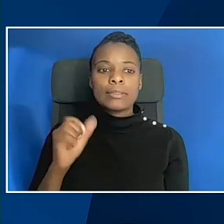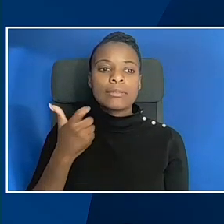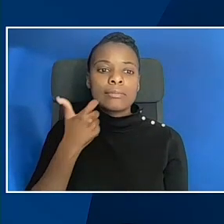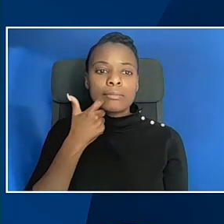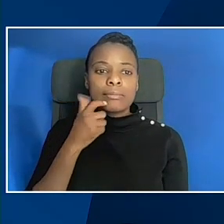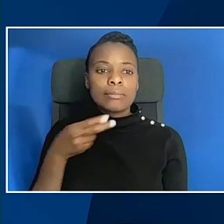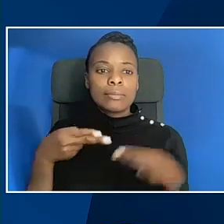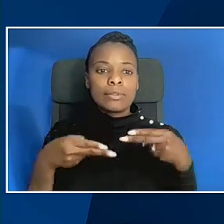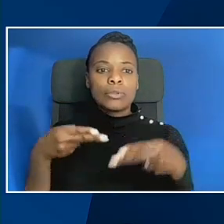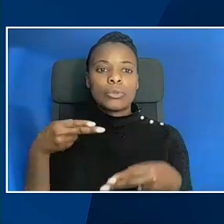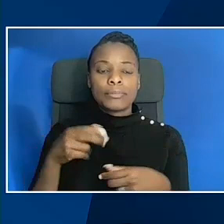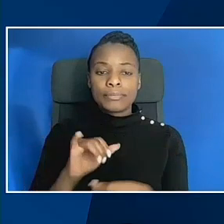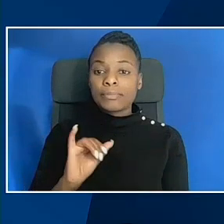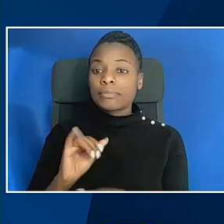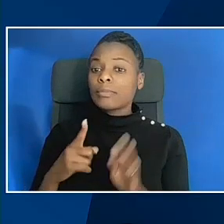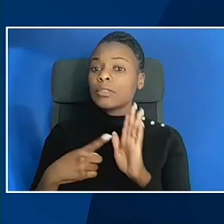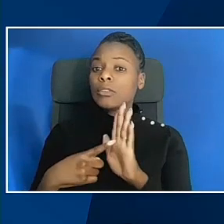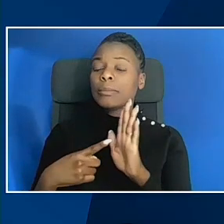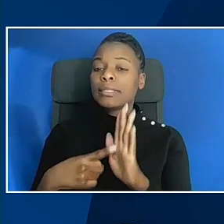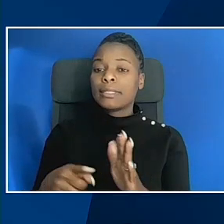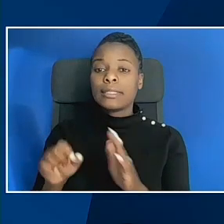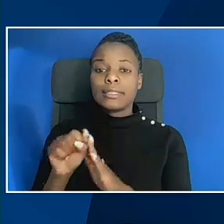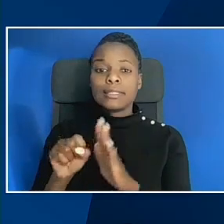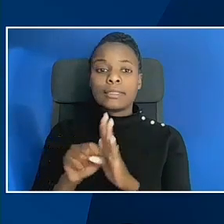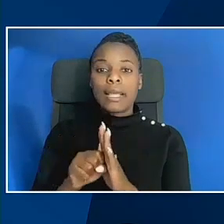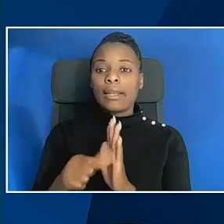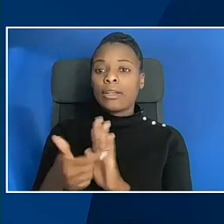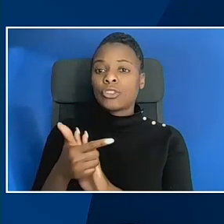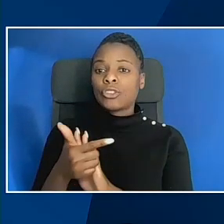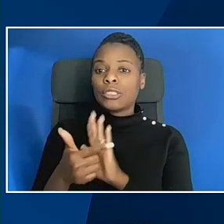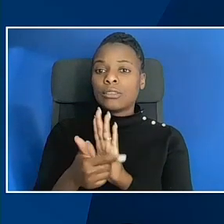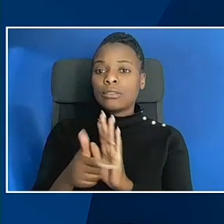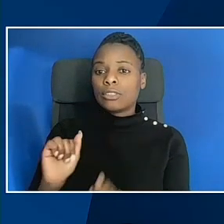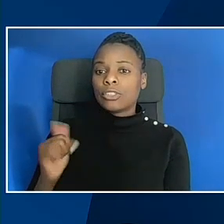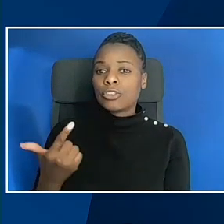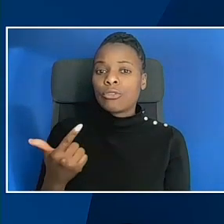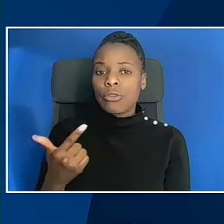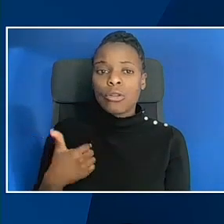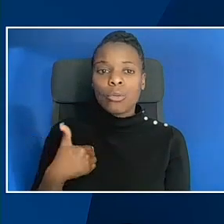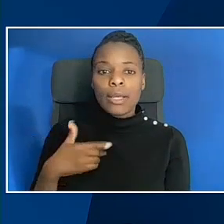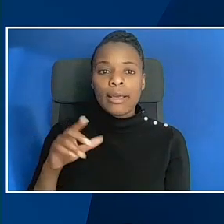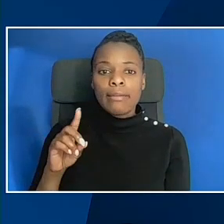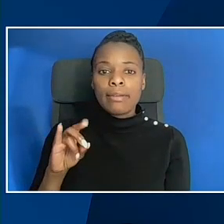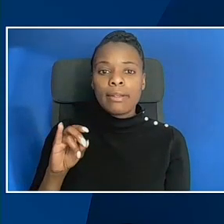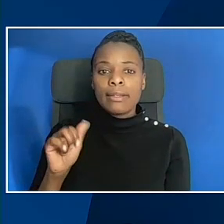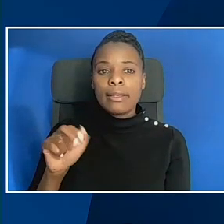Representing state attorney generals, we have Diana Hooley. Good morning.